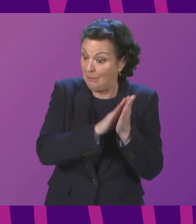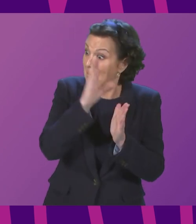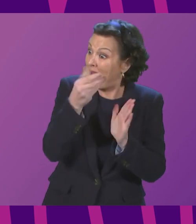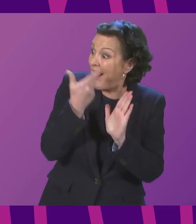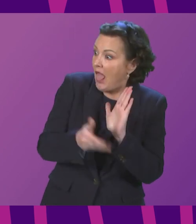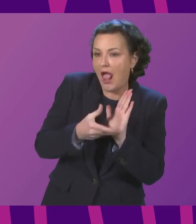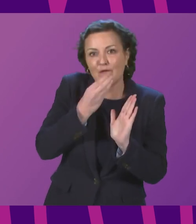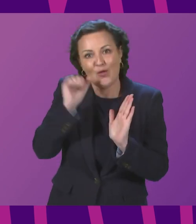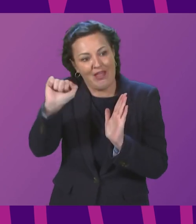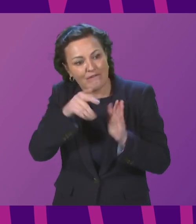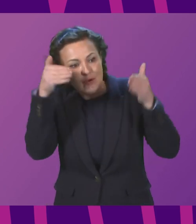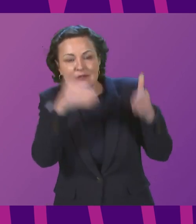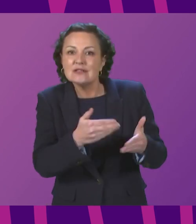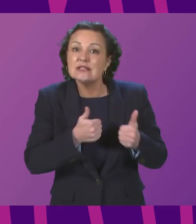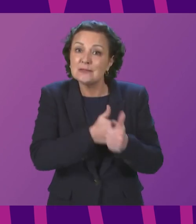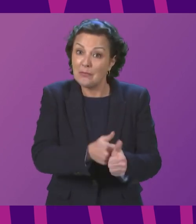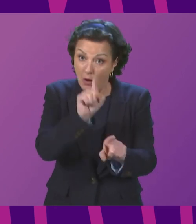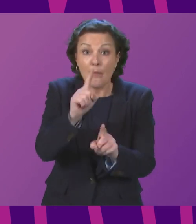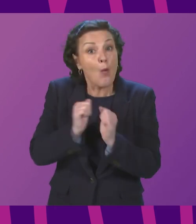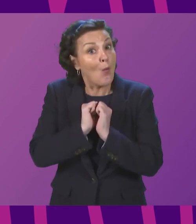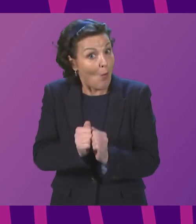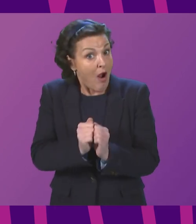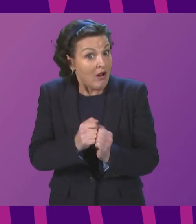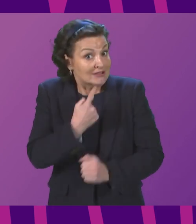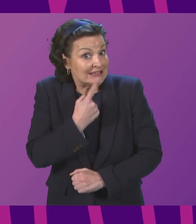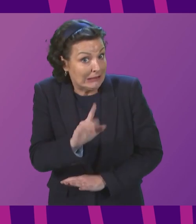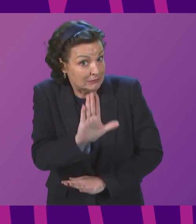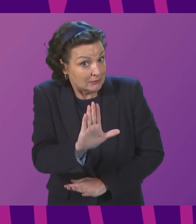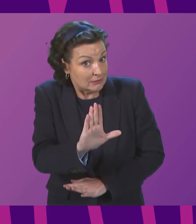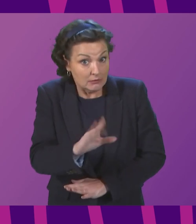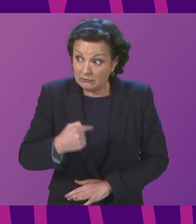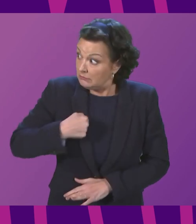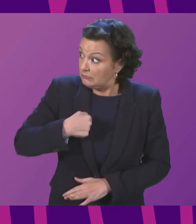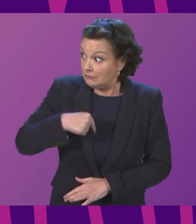It is worth saying, just for the record, that in the part of the UK where Jamie Halcro Johnson’s